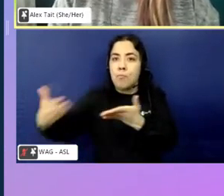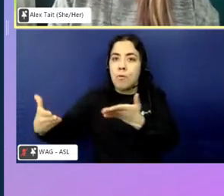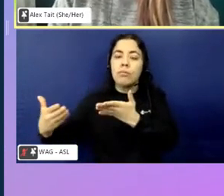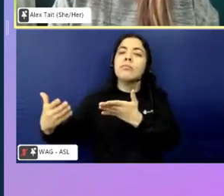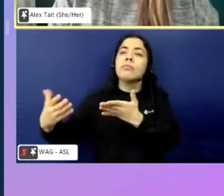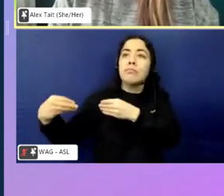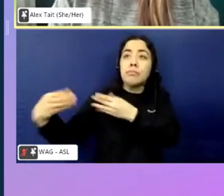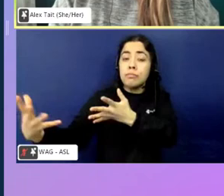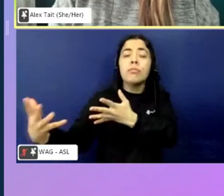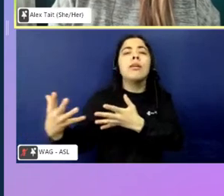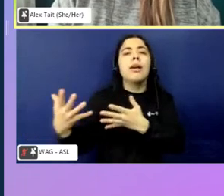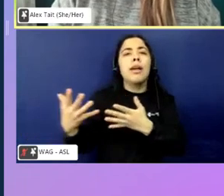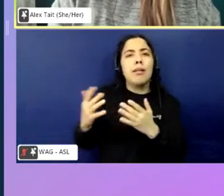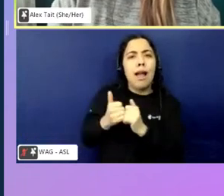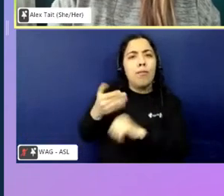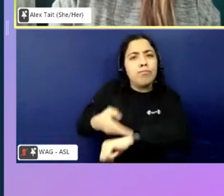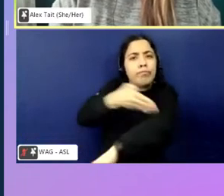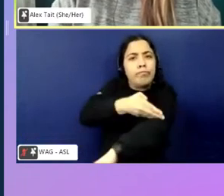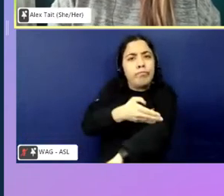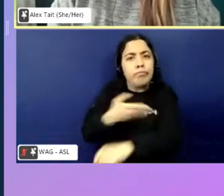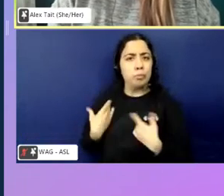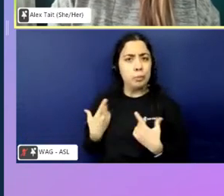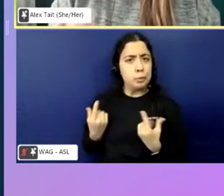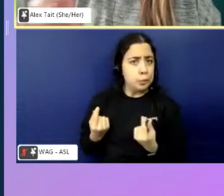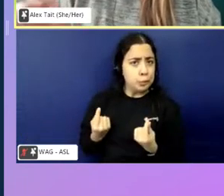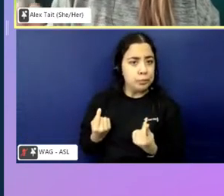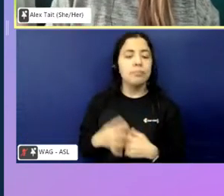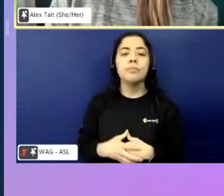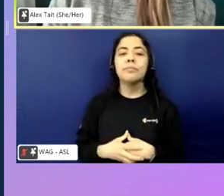ageism is and how it shows up in our digital products here